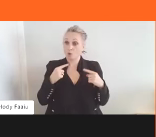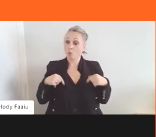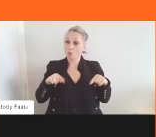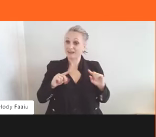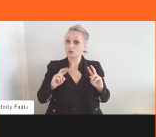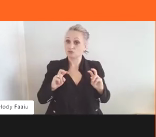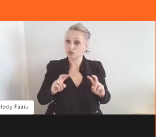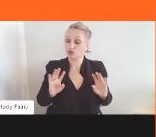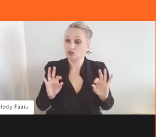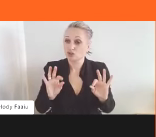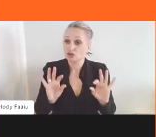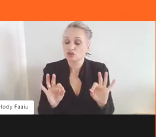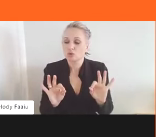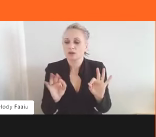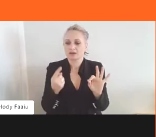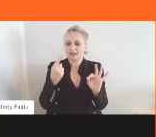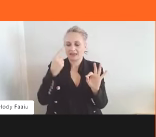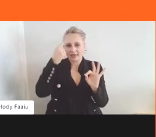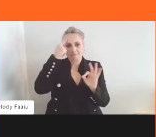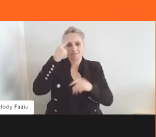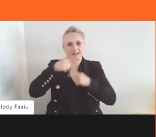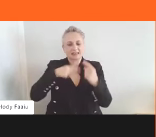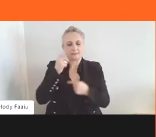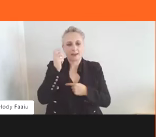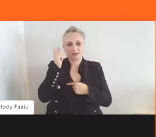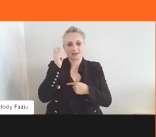practitioners because we've got some preliminary results there;